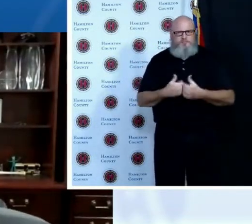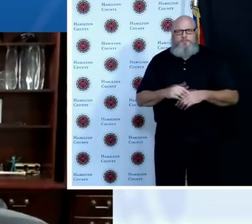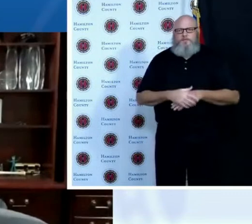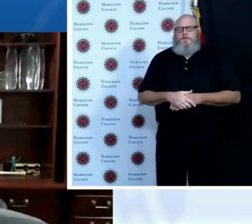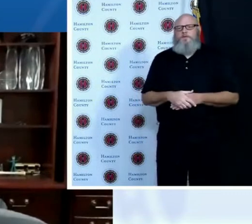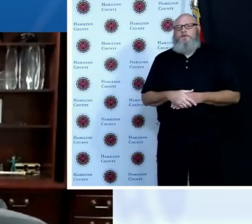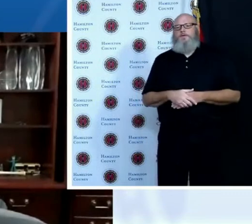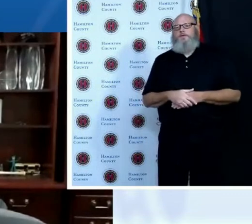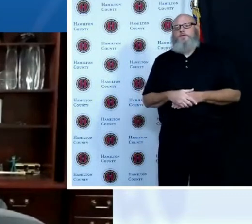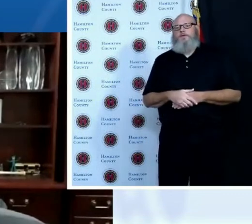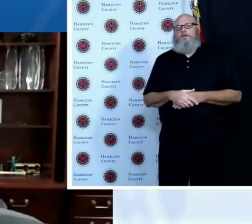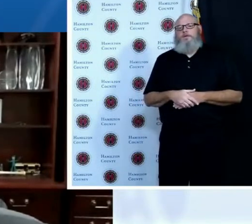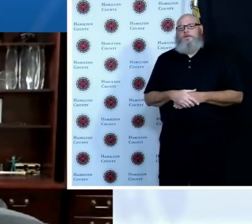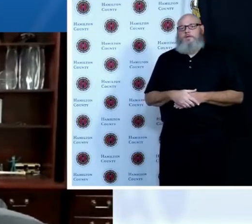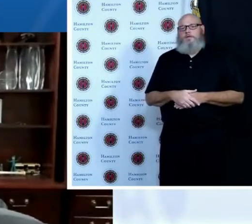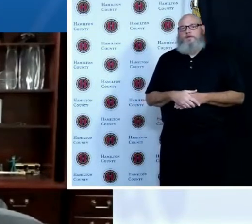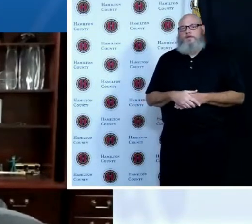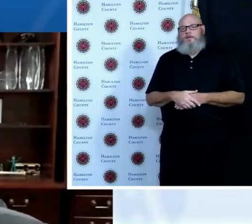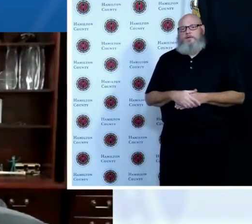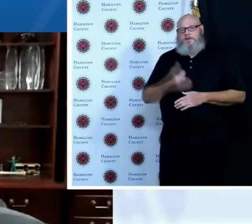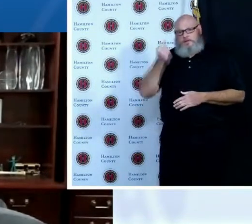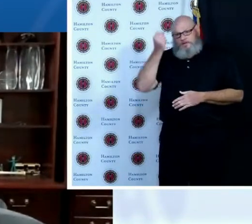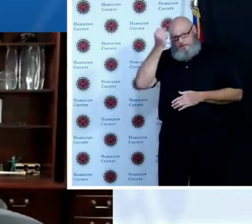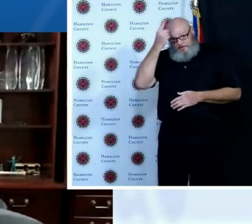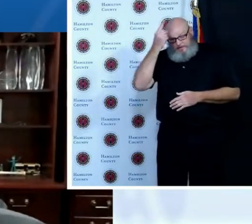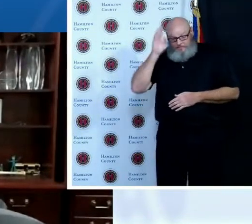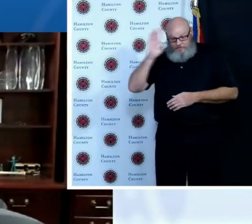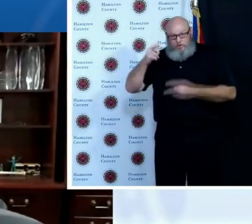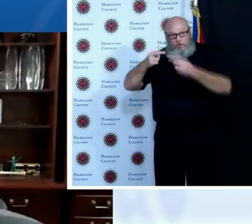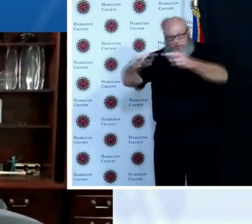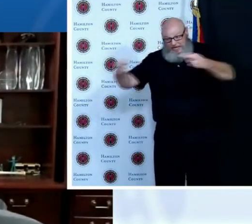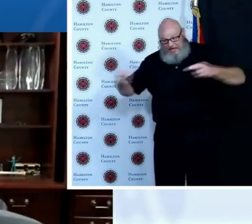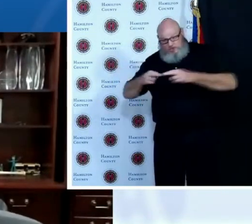I think the other thing is that is we really start to get more and more vaccine available